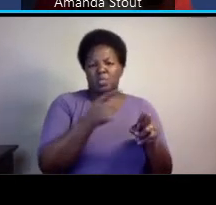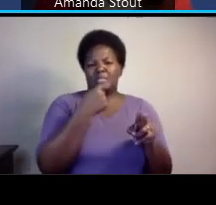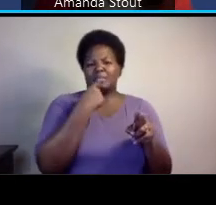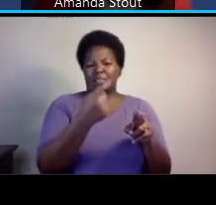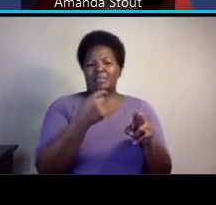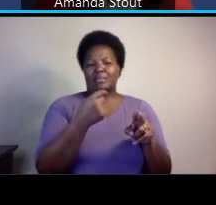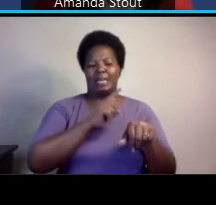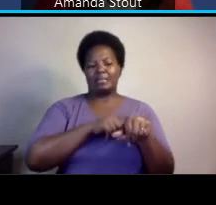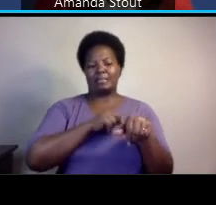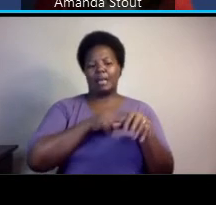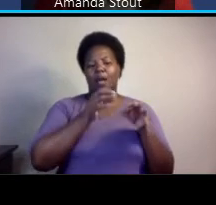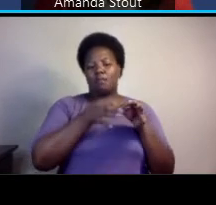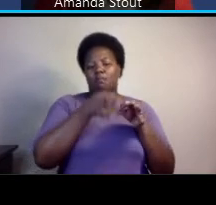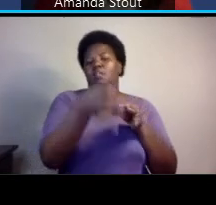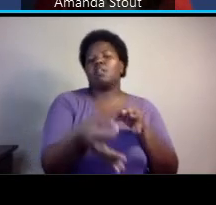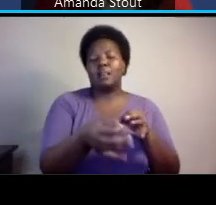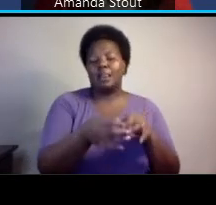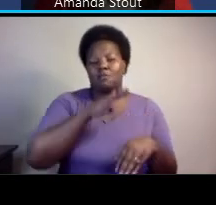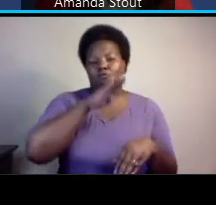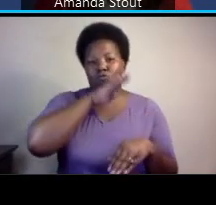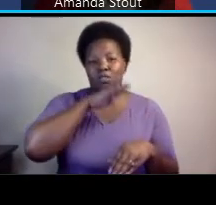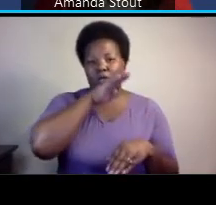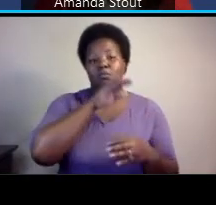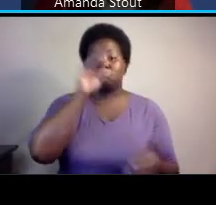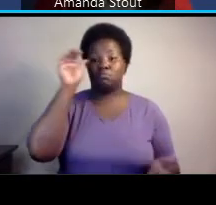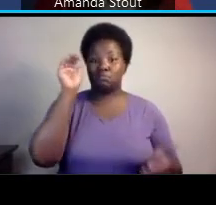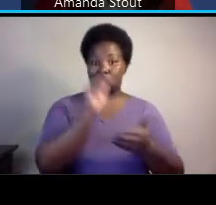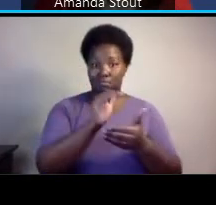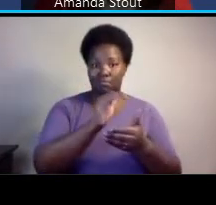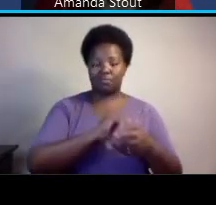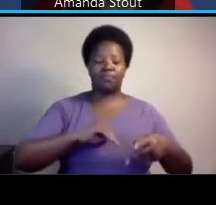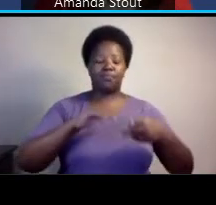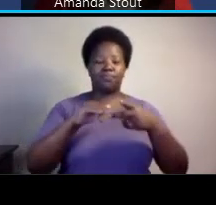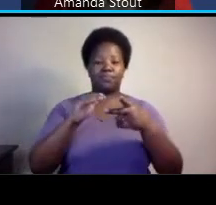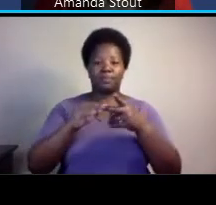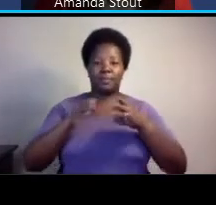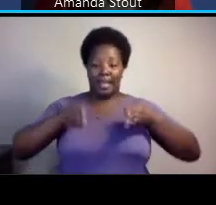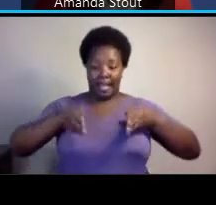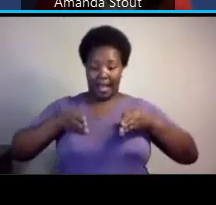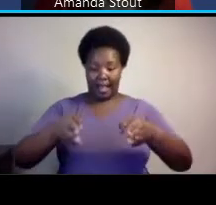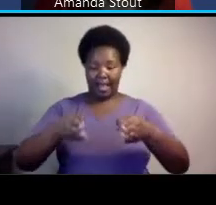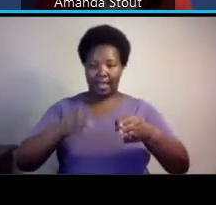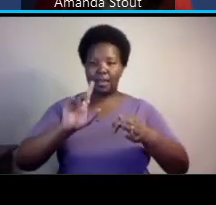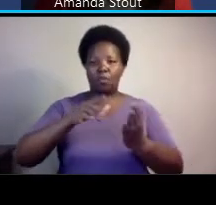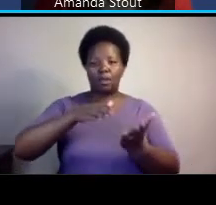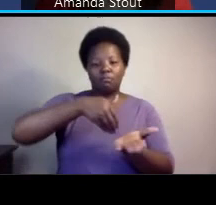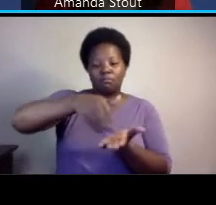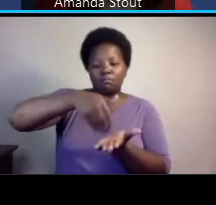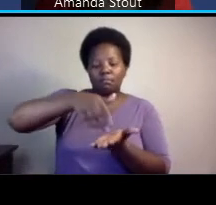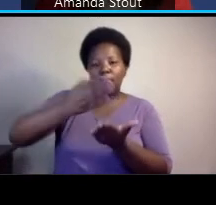and frustration we'll also be refurbishing some lane lines and adding do not block intersection